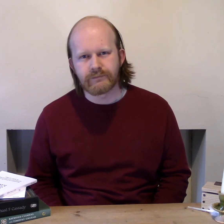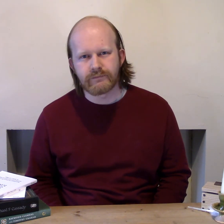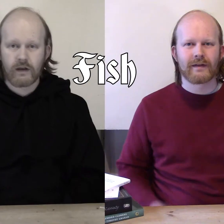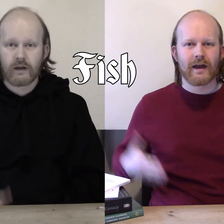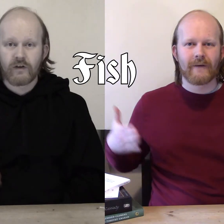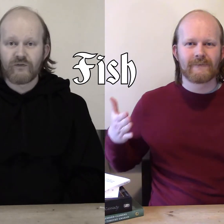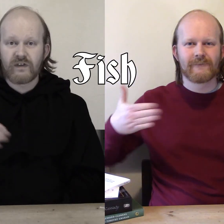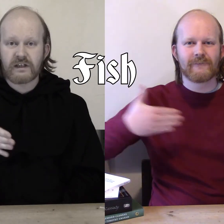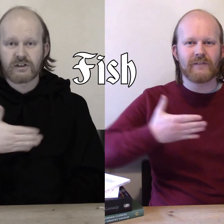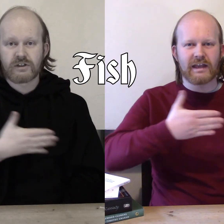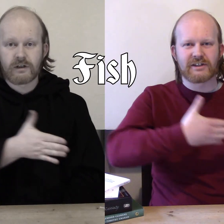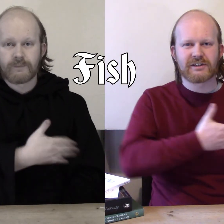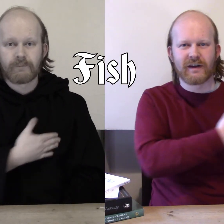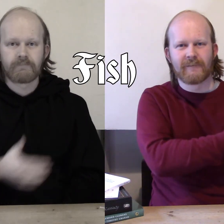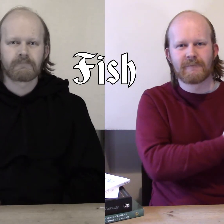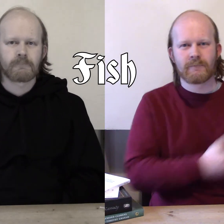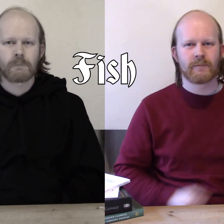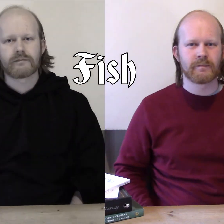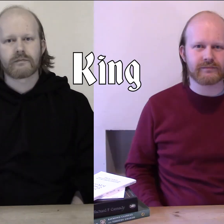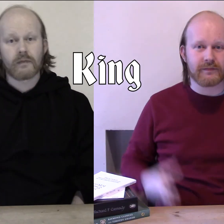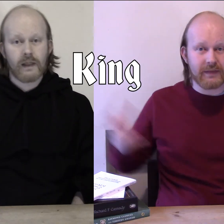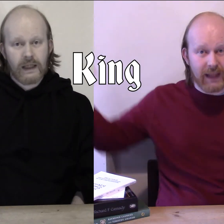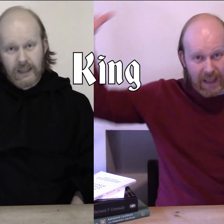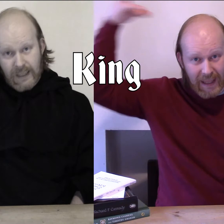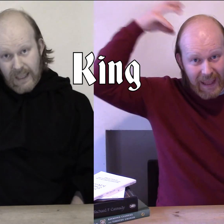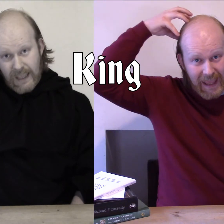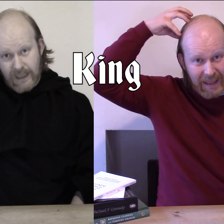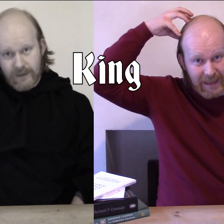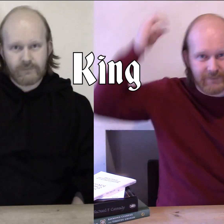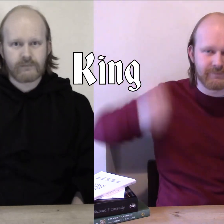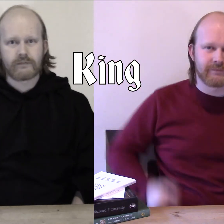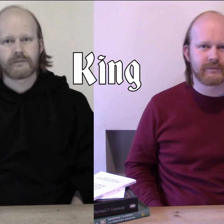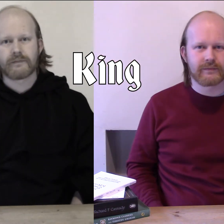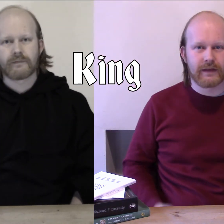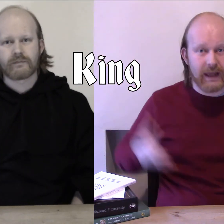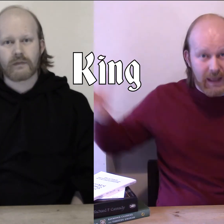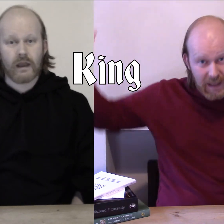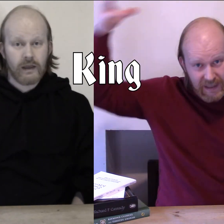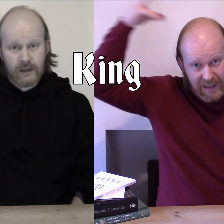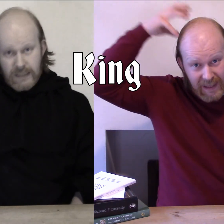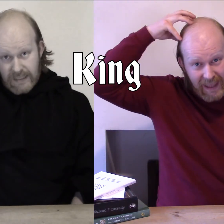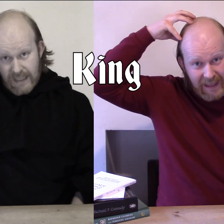For example, Fish and King are practically identical,